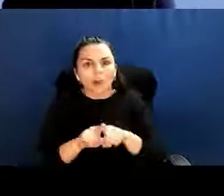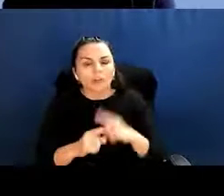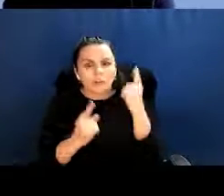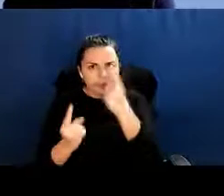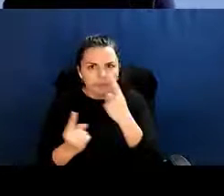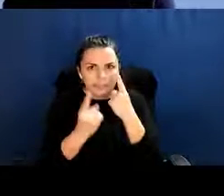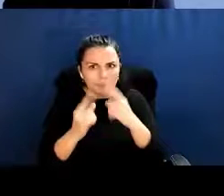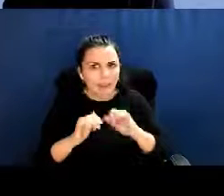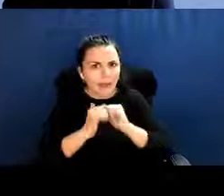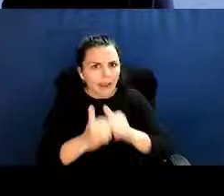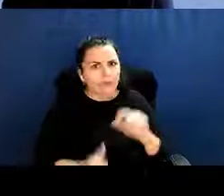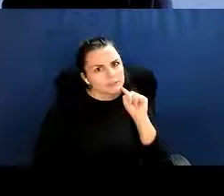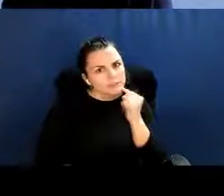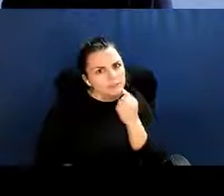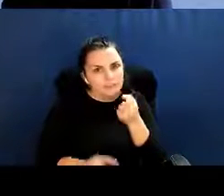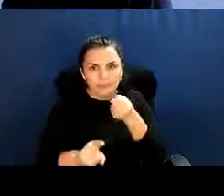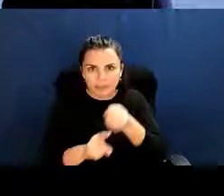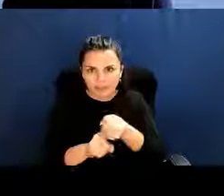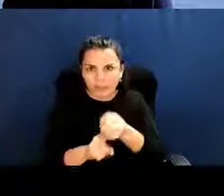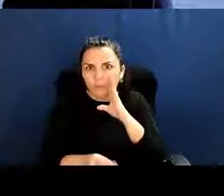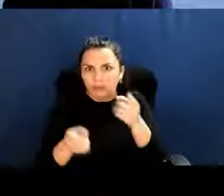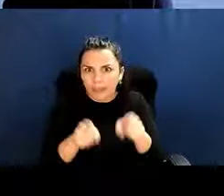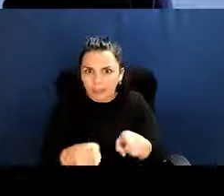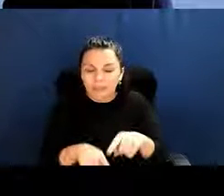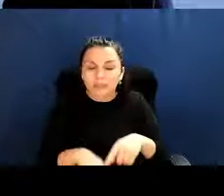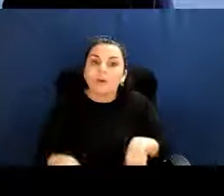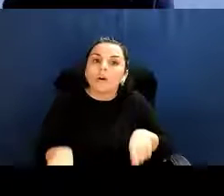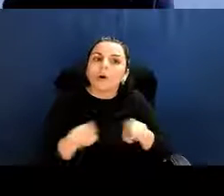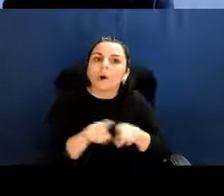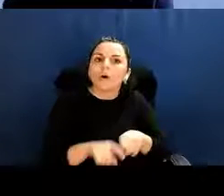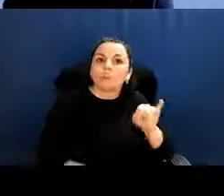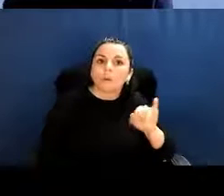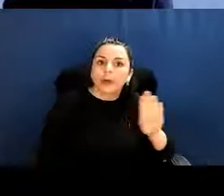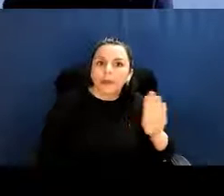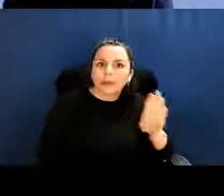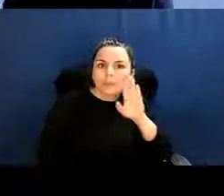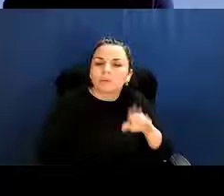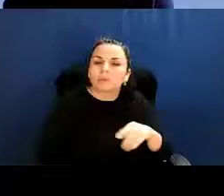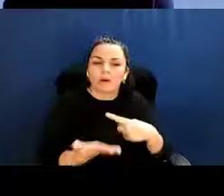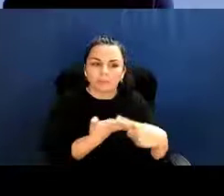and then it's going to ask if your research design minimizes these risks to subjects.